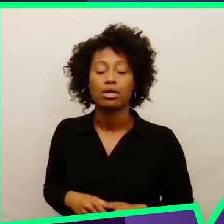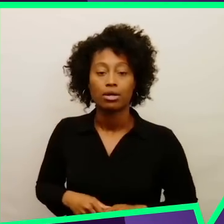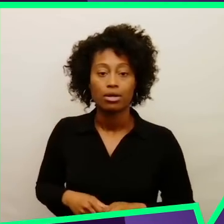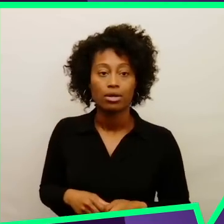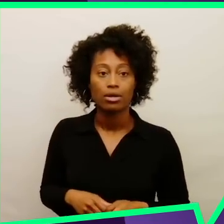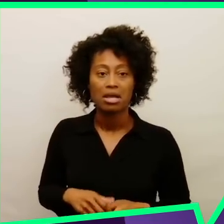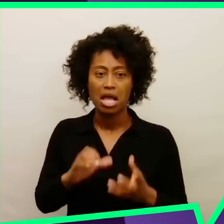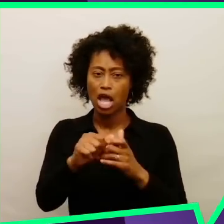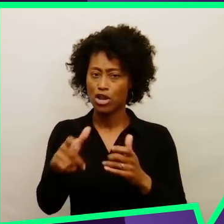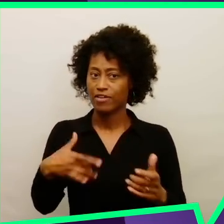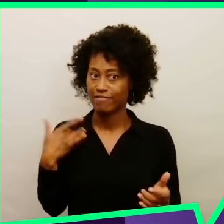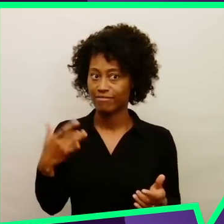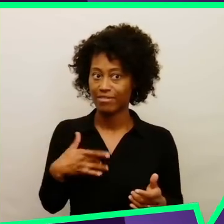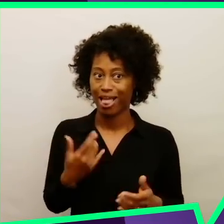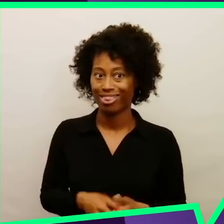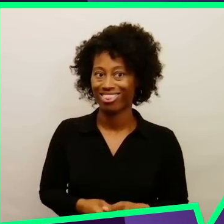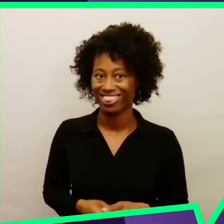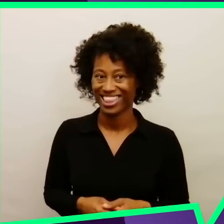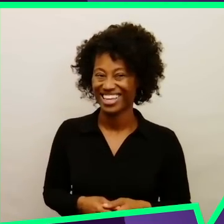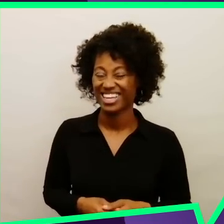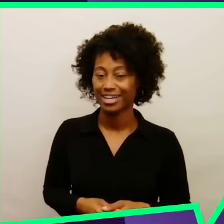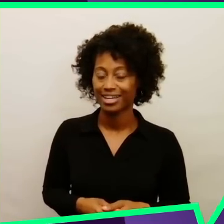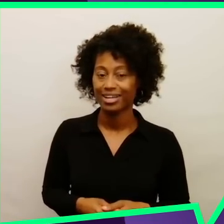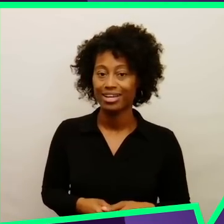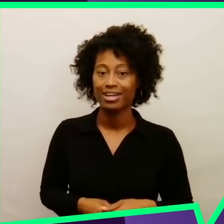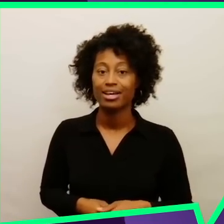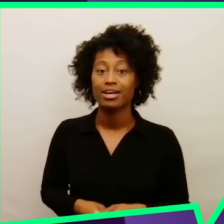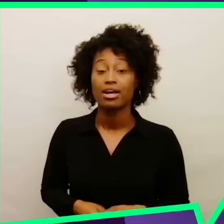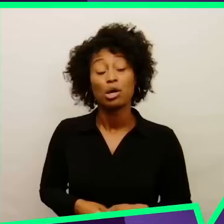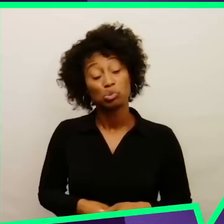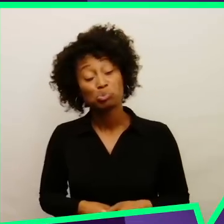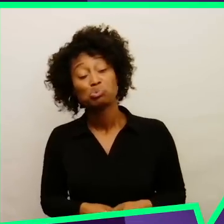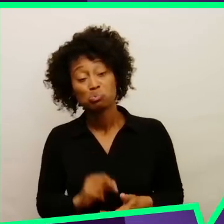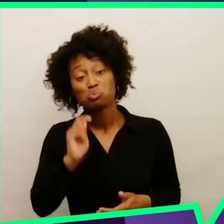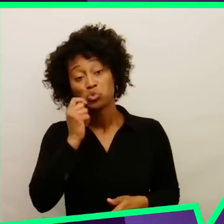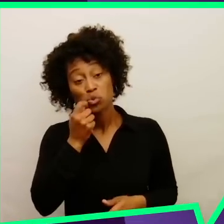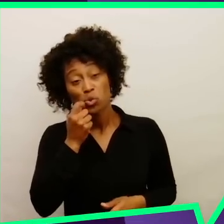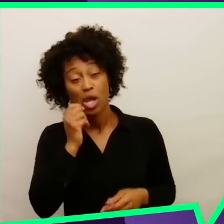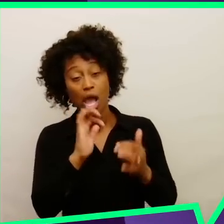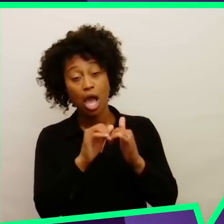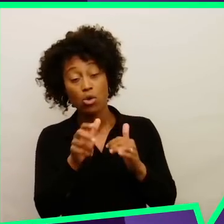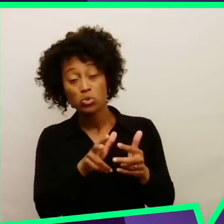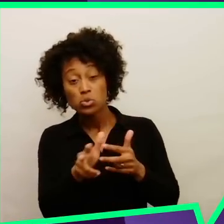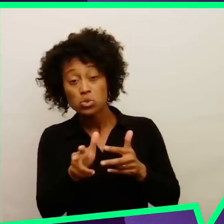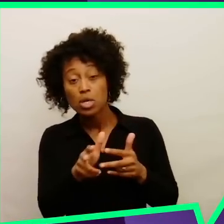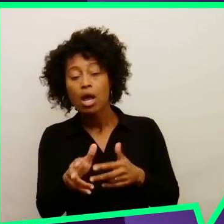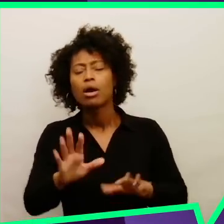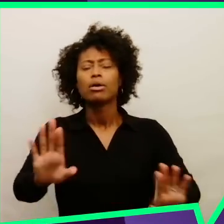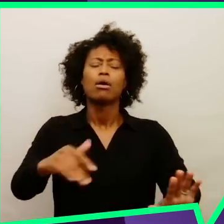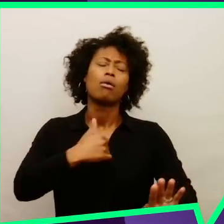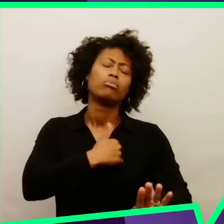First of all, how do you feel? It looks pretty cool how he does it.